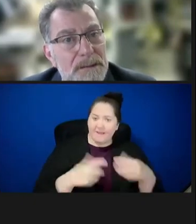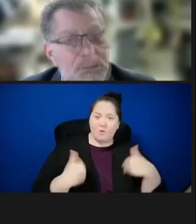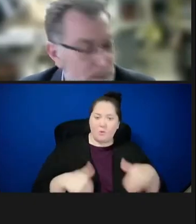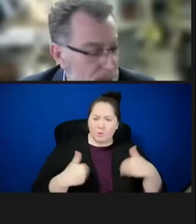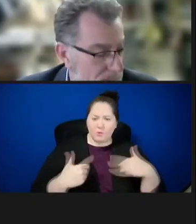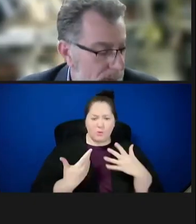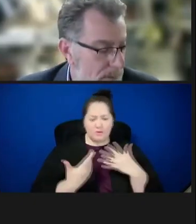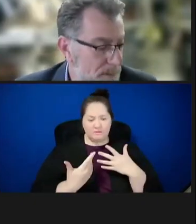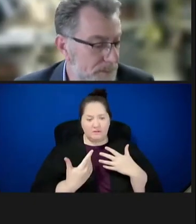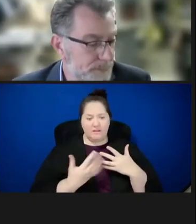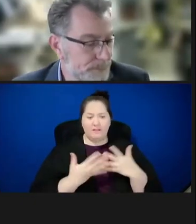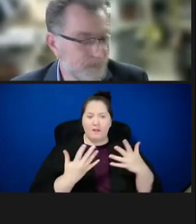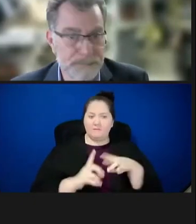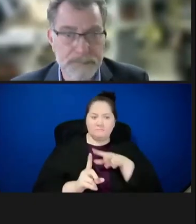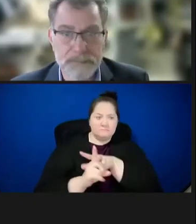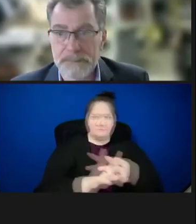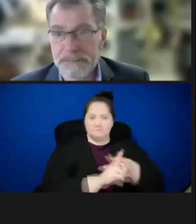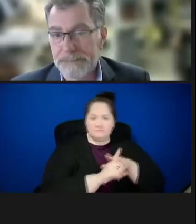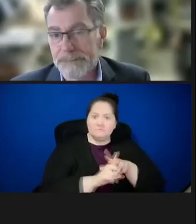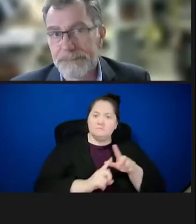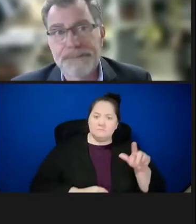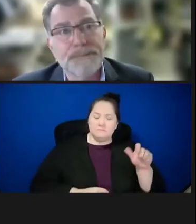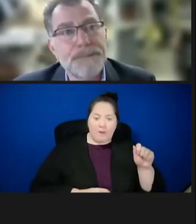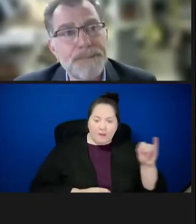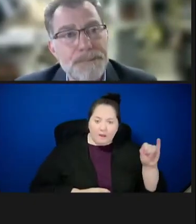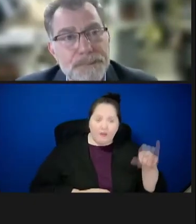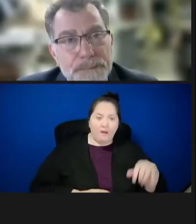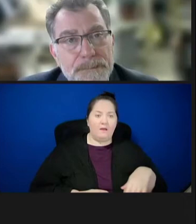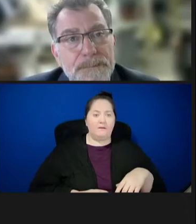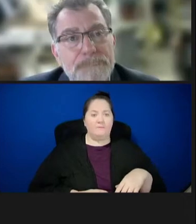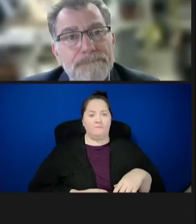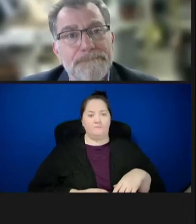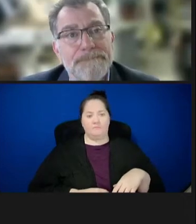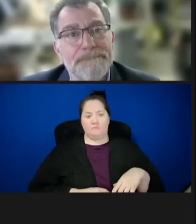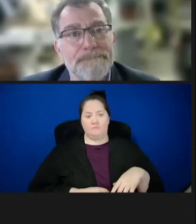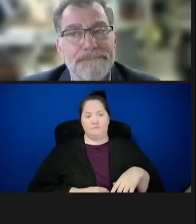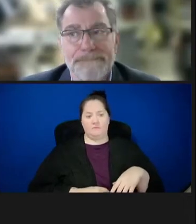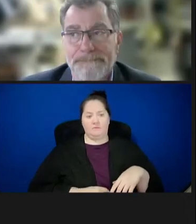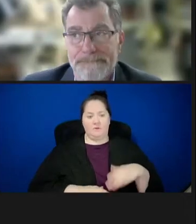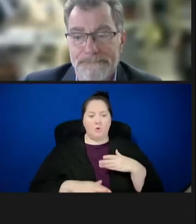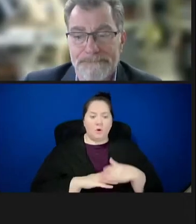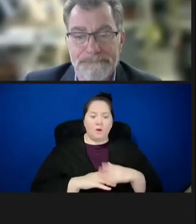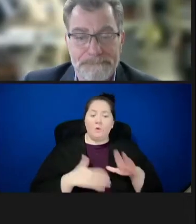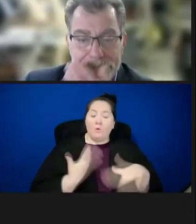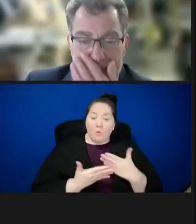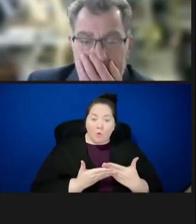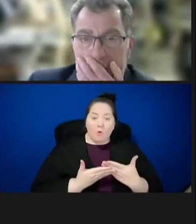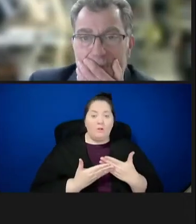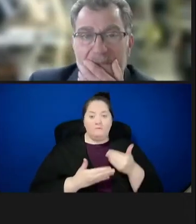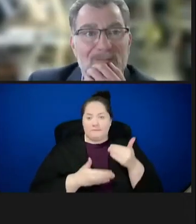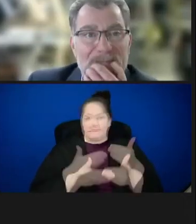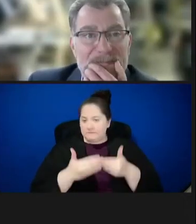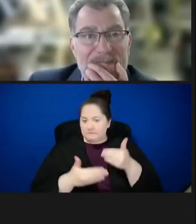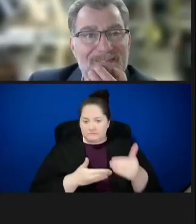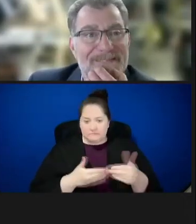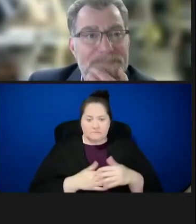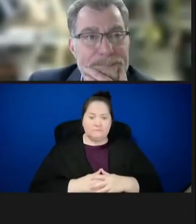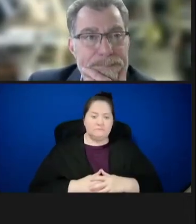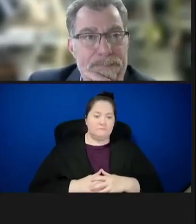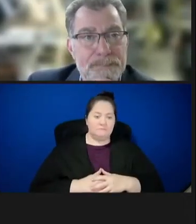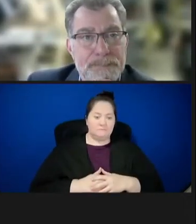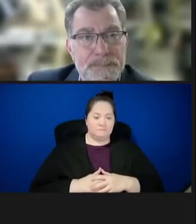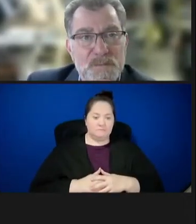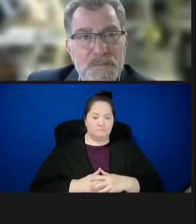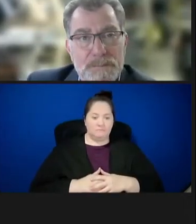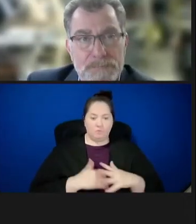many applications of artificial intelligence across all of the steps of the process and the